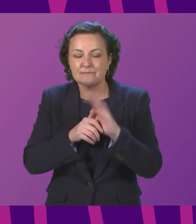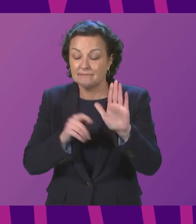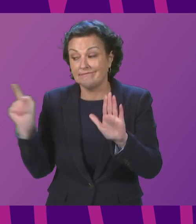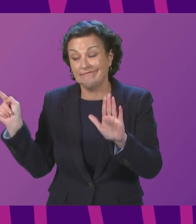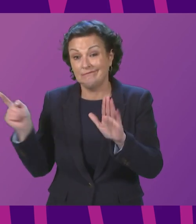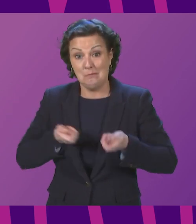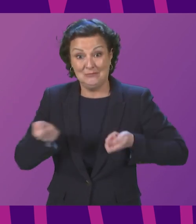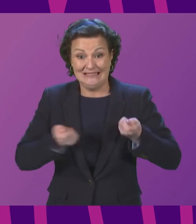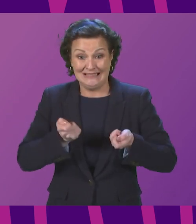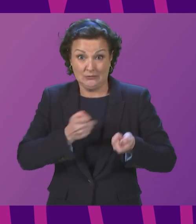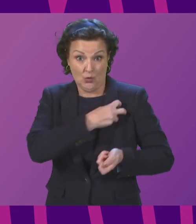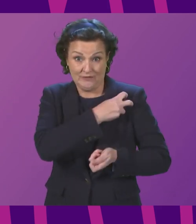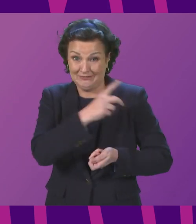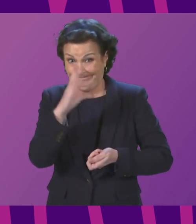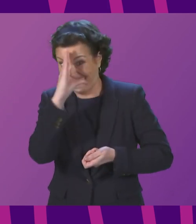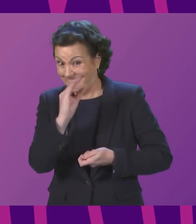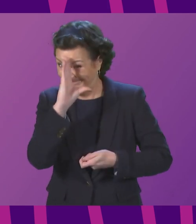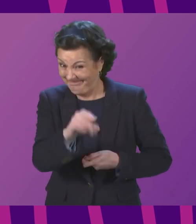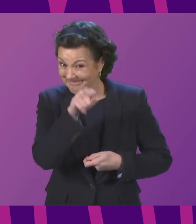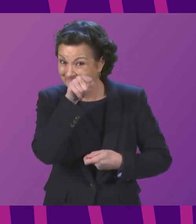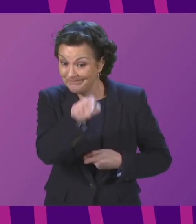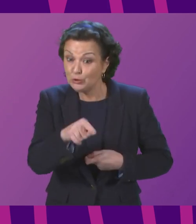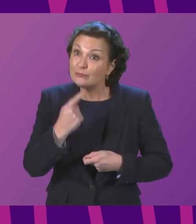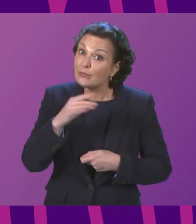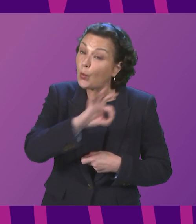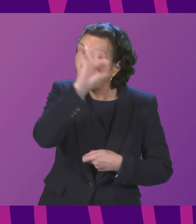Mr McMillan, there may have been some interruption to your broadcast. I want to confirm that